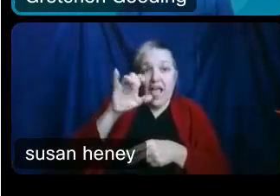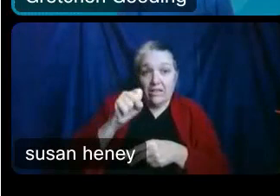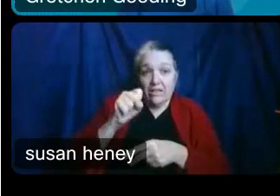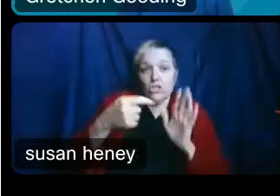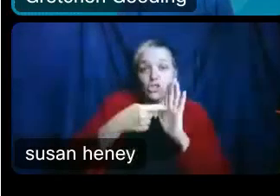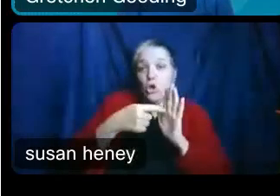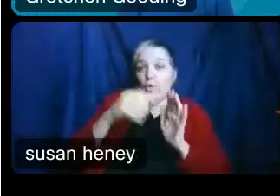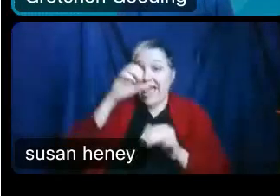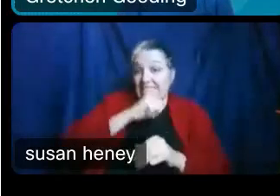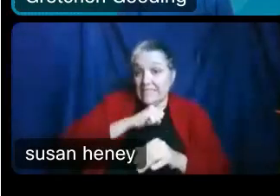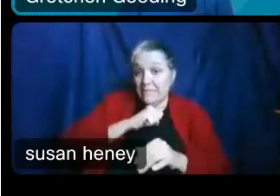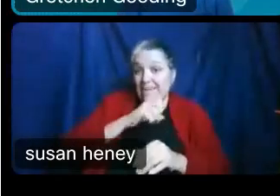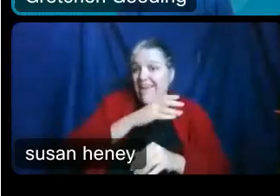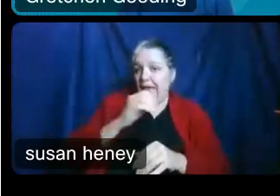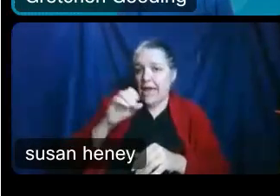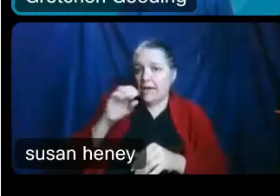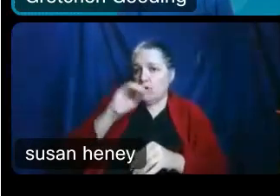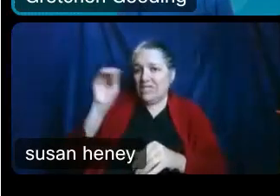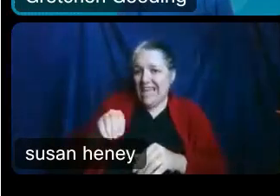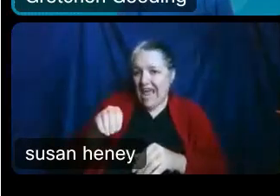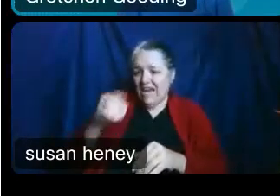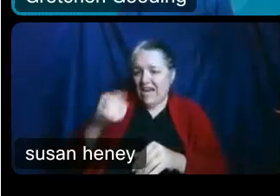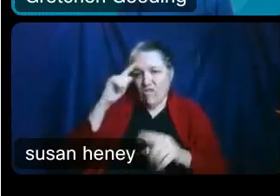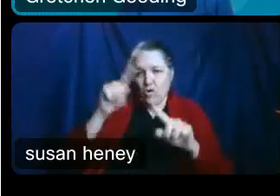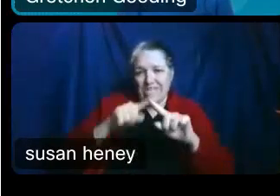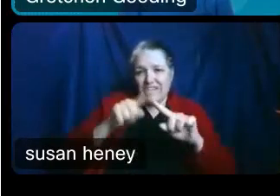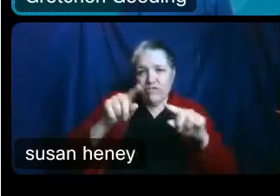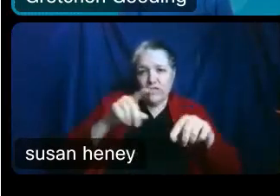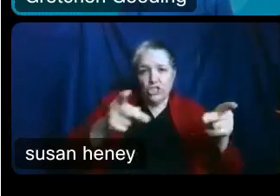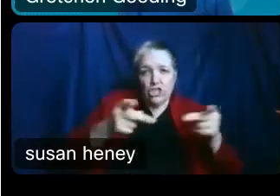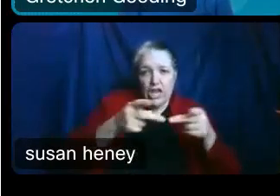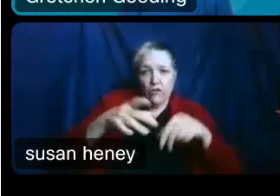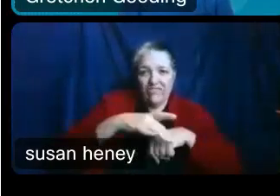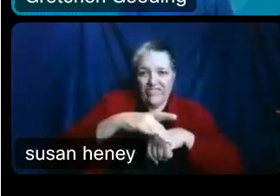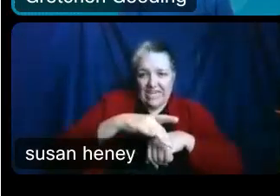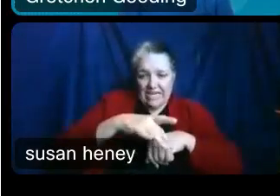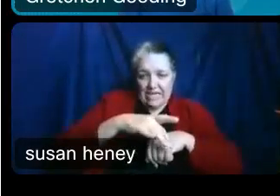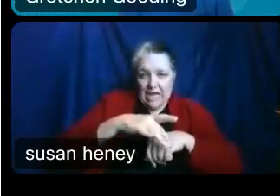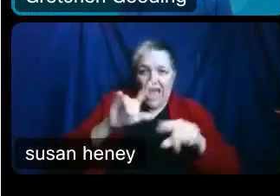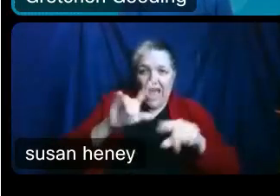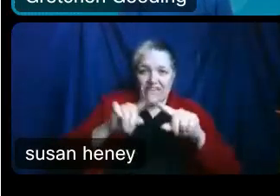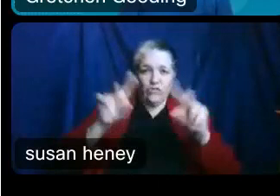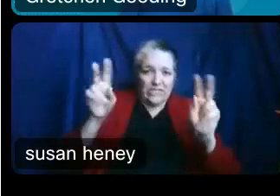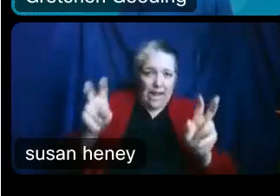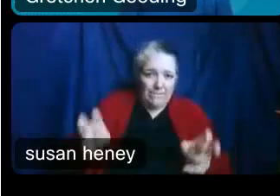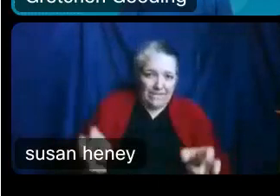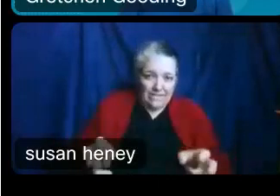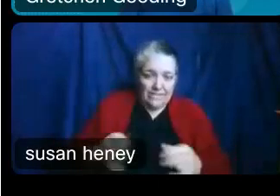particular geography and a variety of topics in one table. There are four profiles for